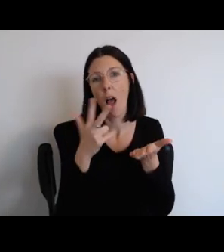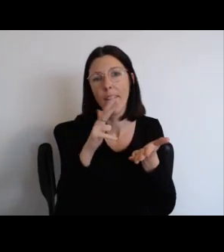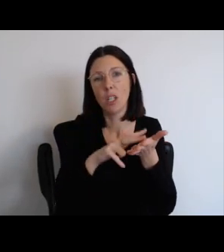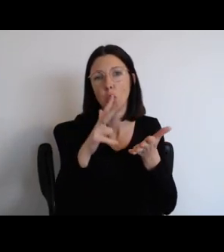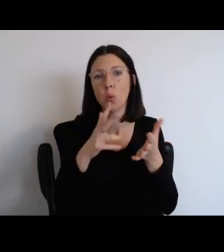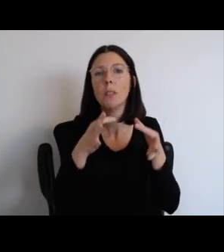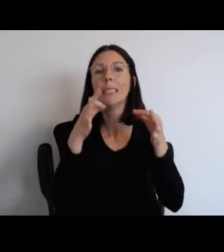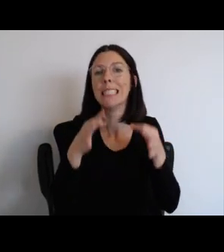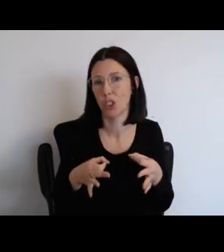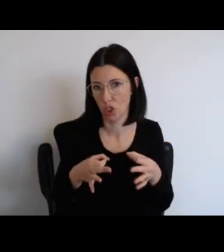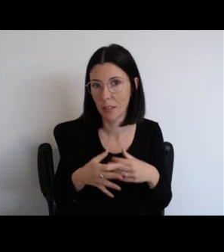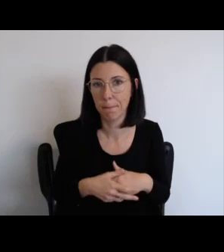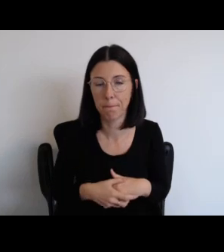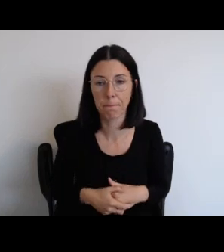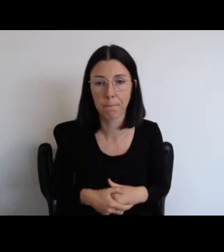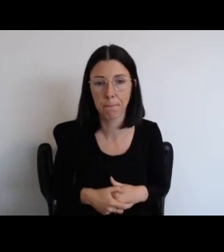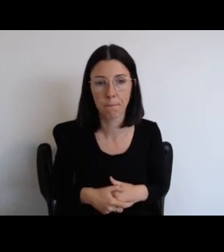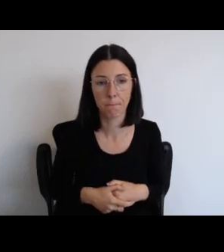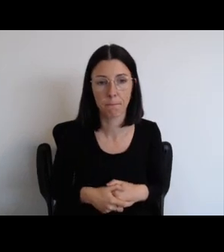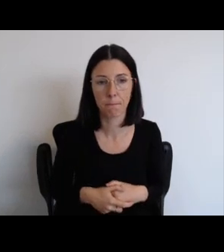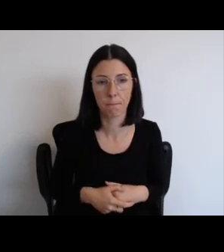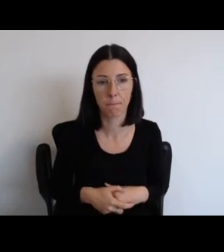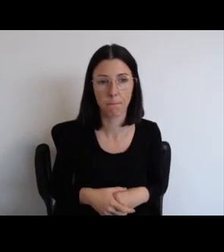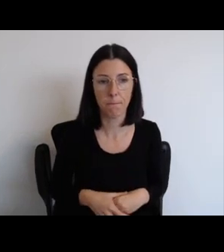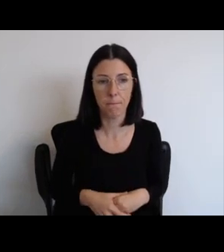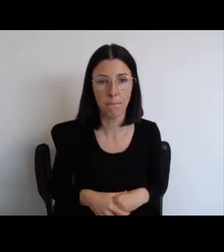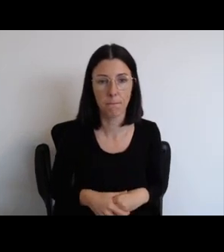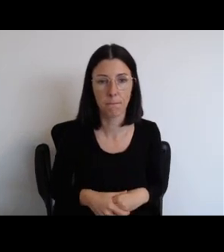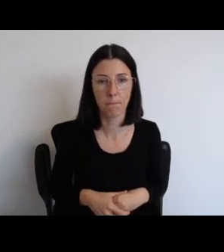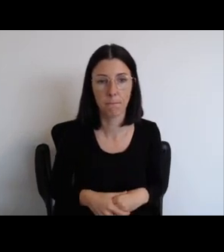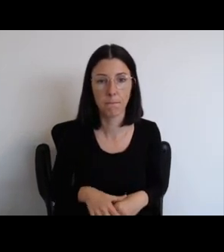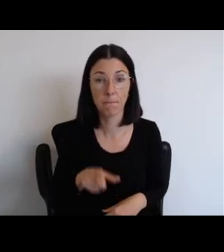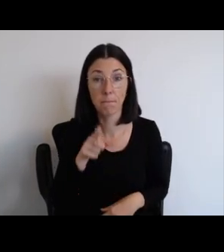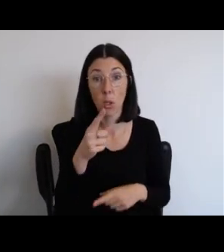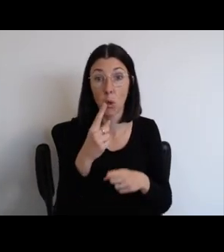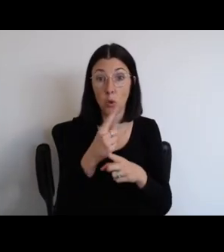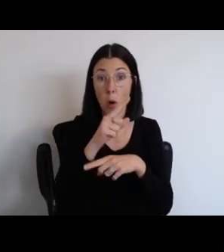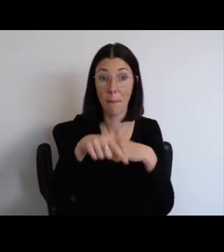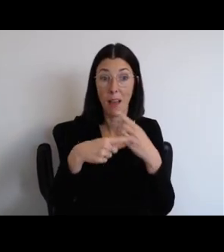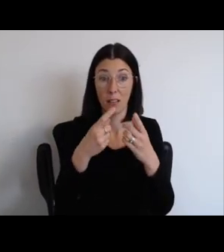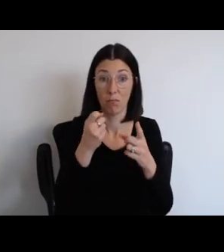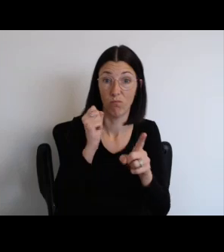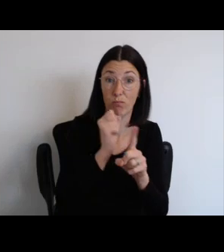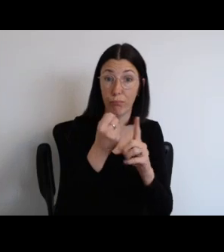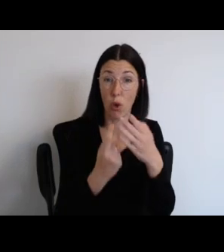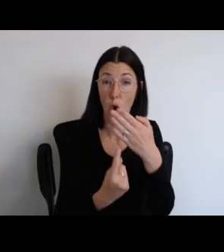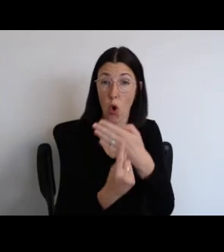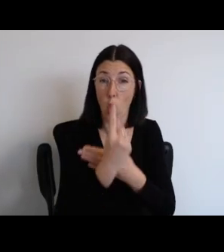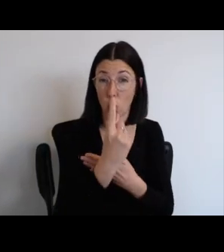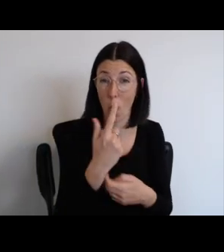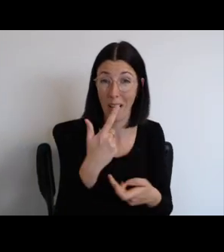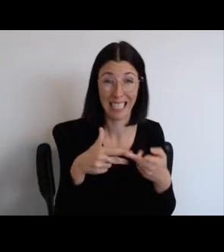so this next slide is about um the consequences of um non-compliance with orders so if the court